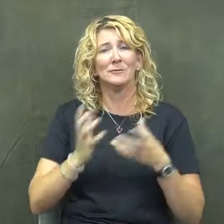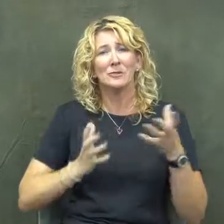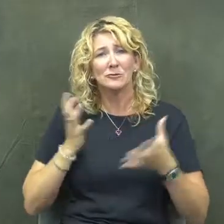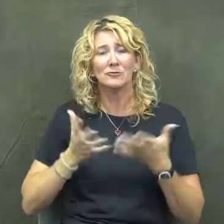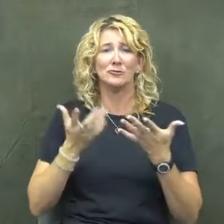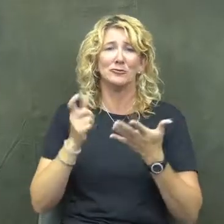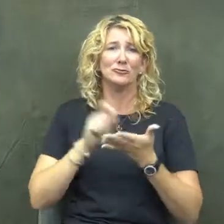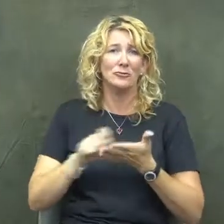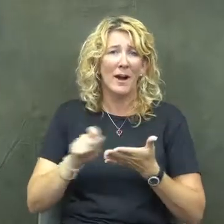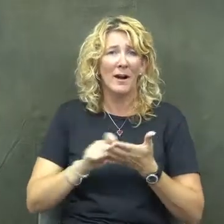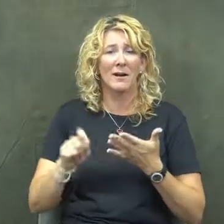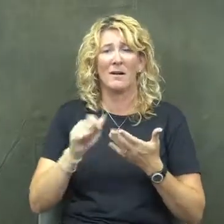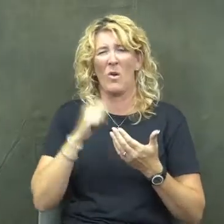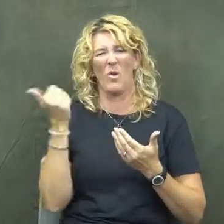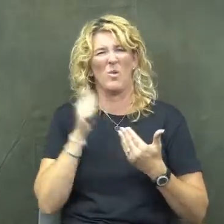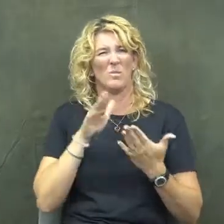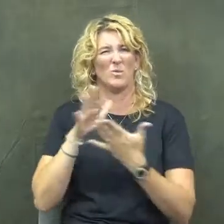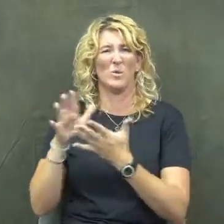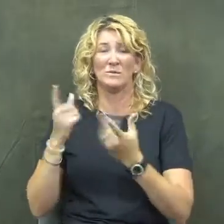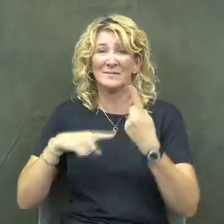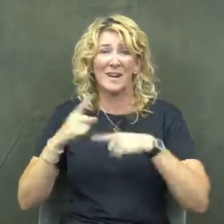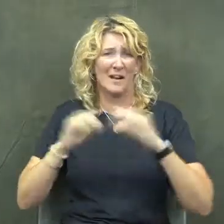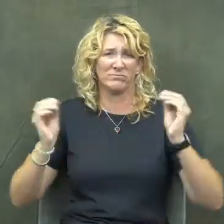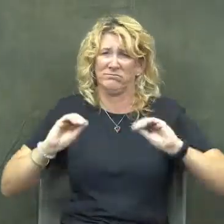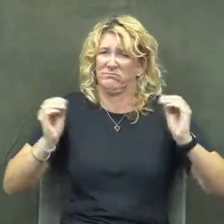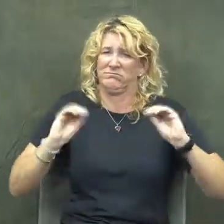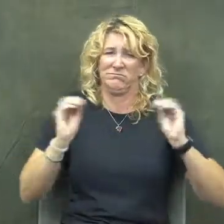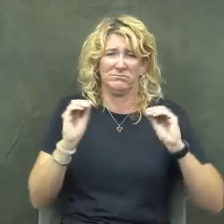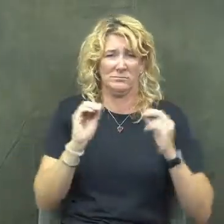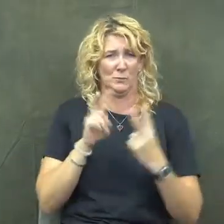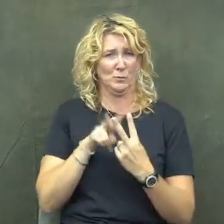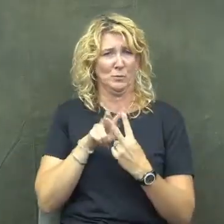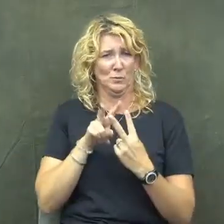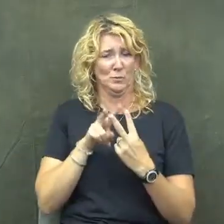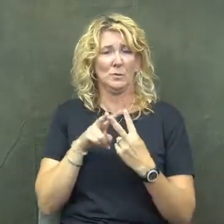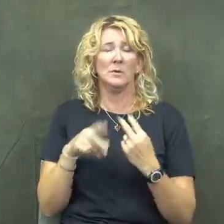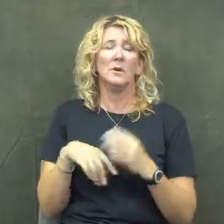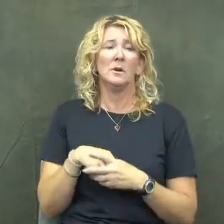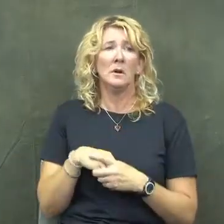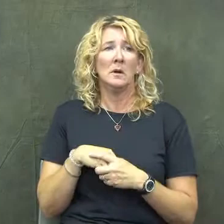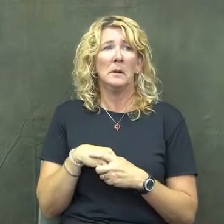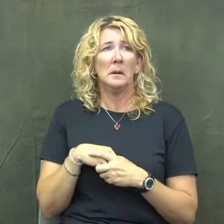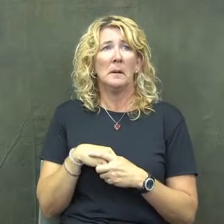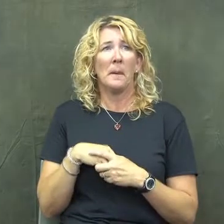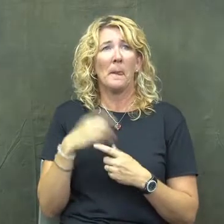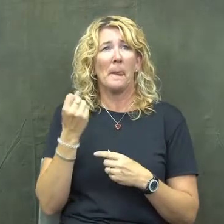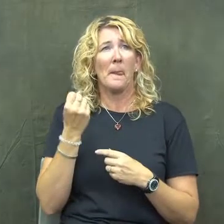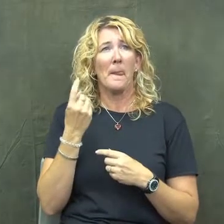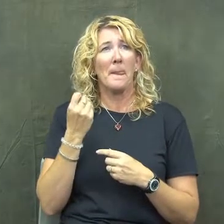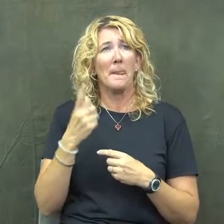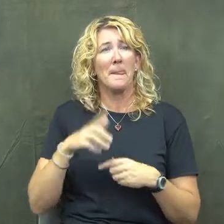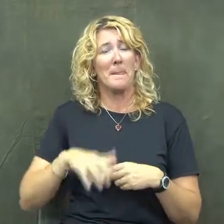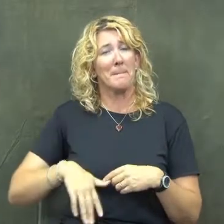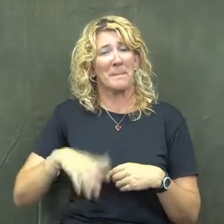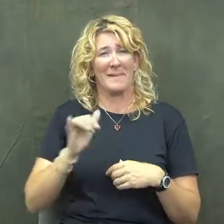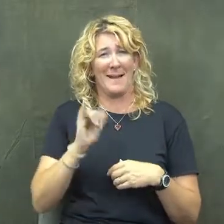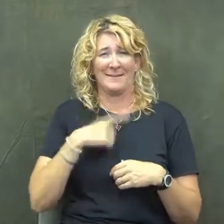It really wasn't involved much with communicating and writing. It was mostly speech and auditory training.